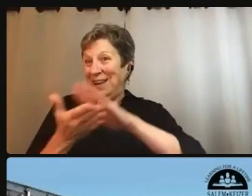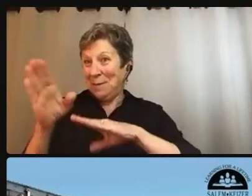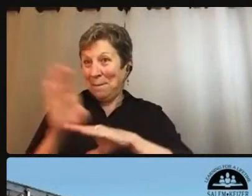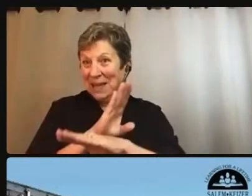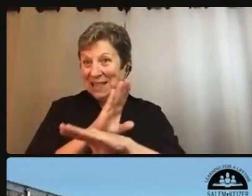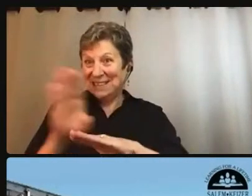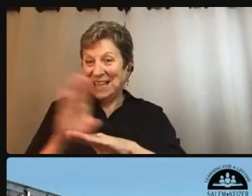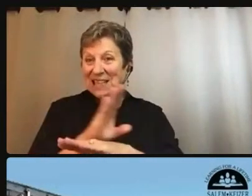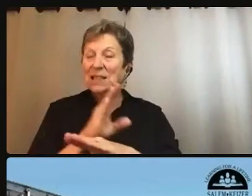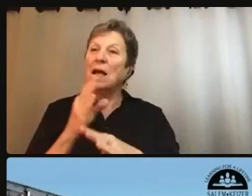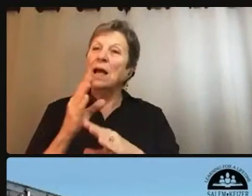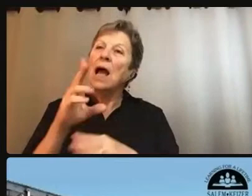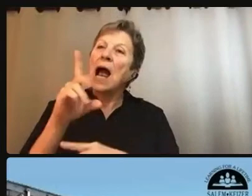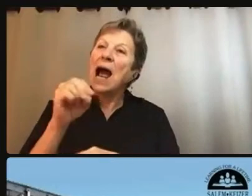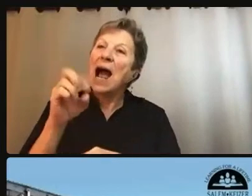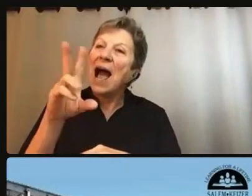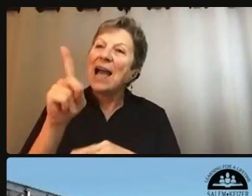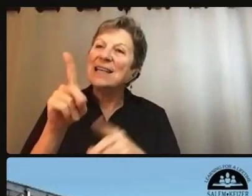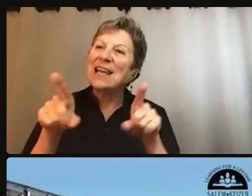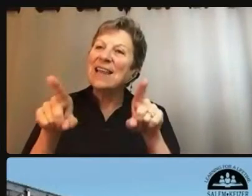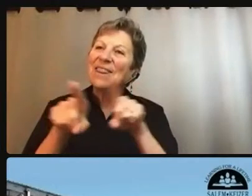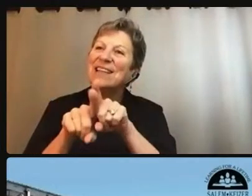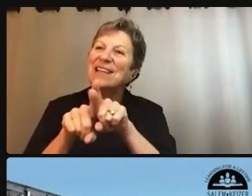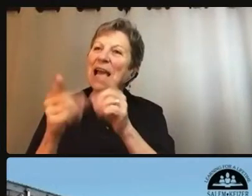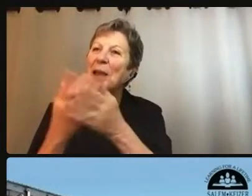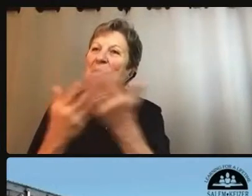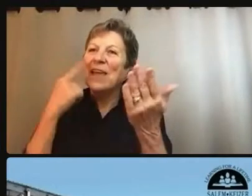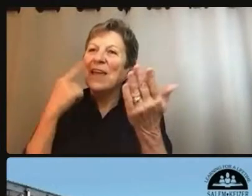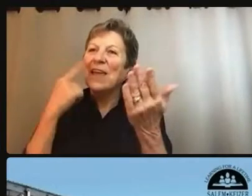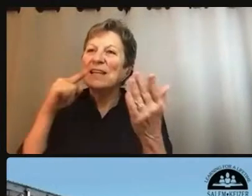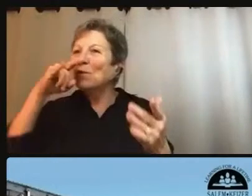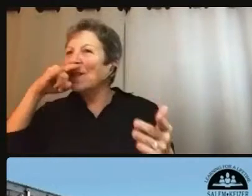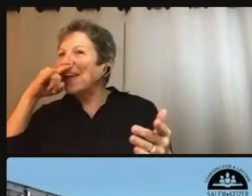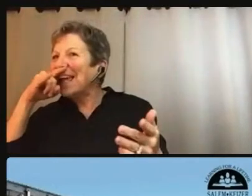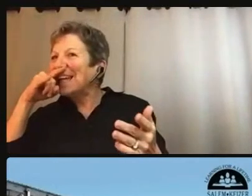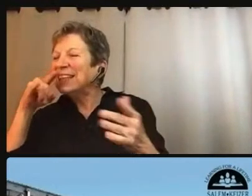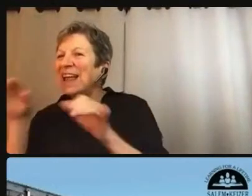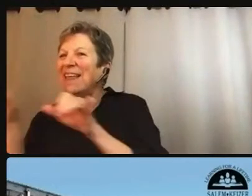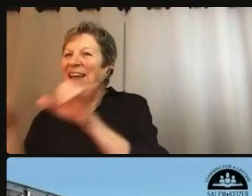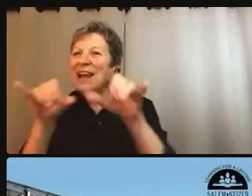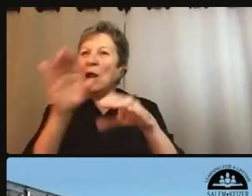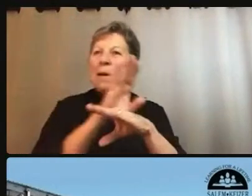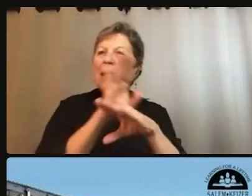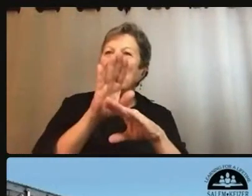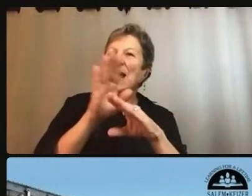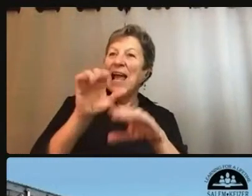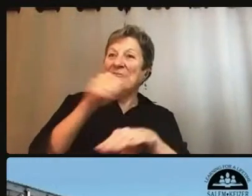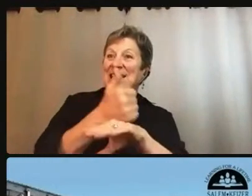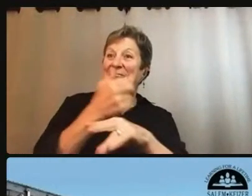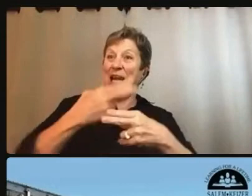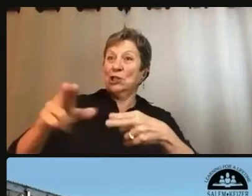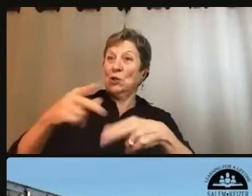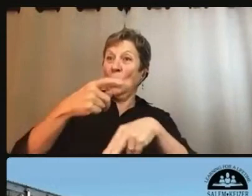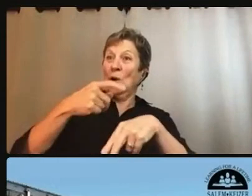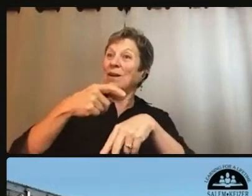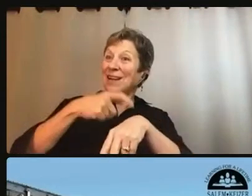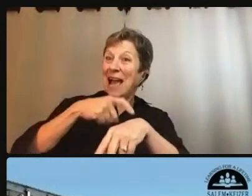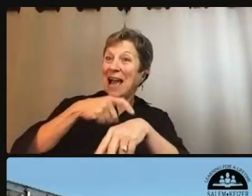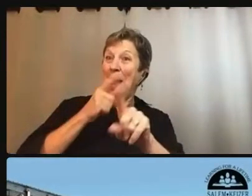RAISING A FAMILY AND RUNNING MY BUSINESSES DOING THE SAME THING